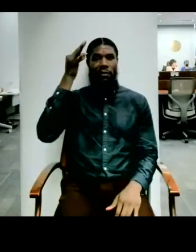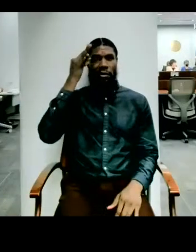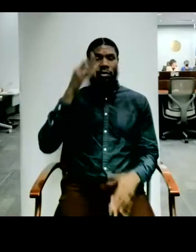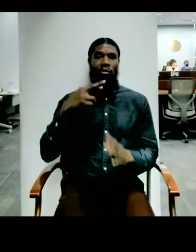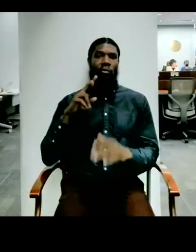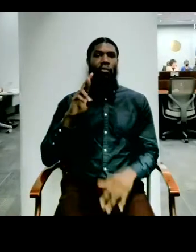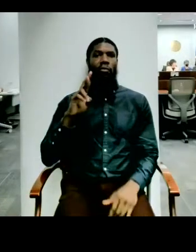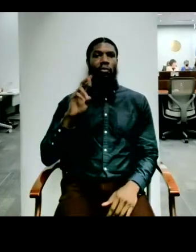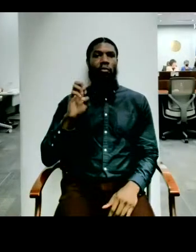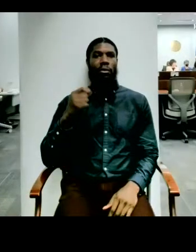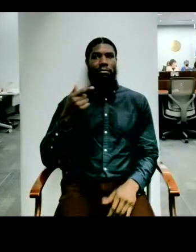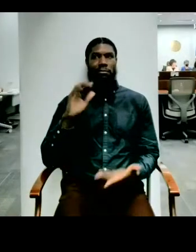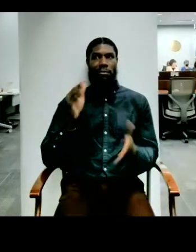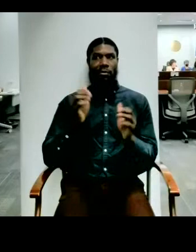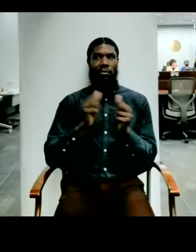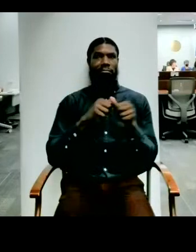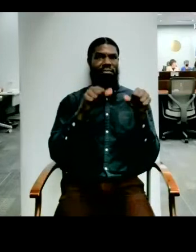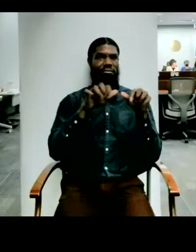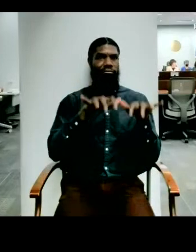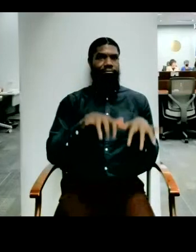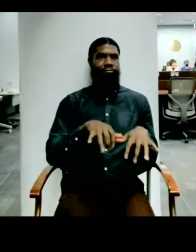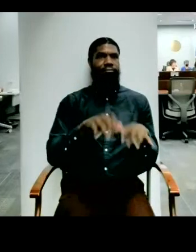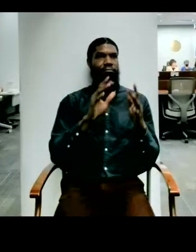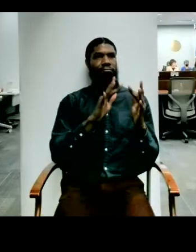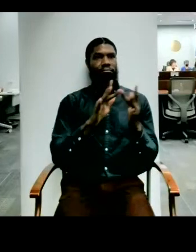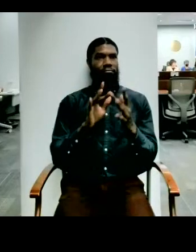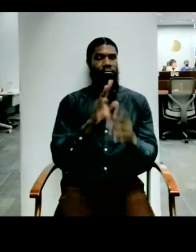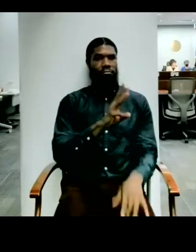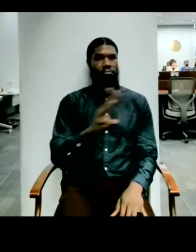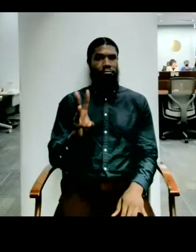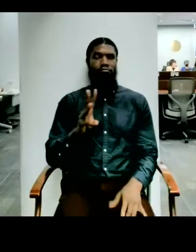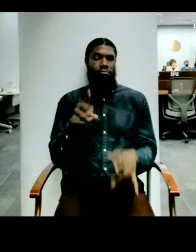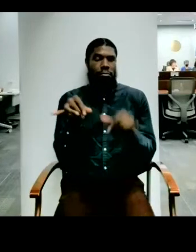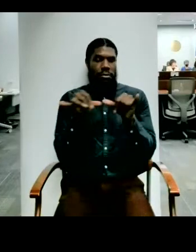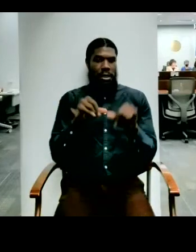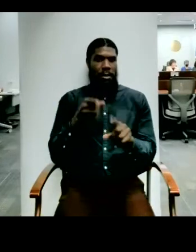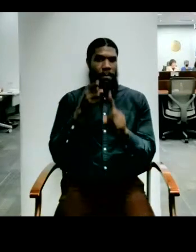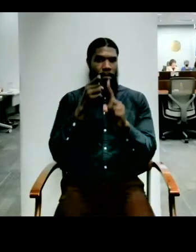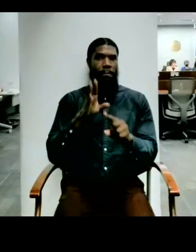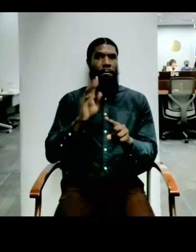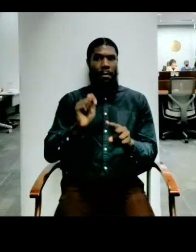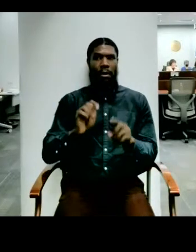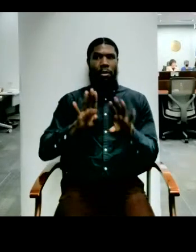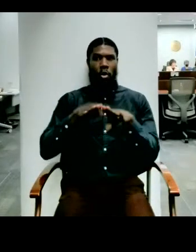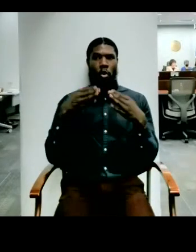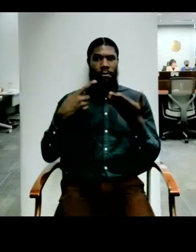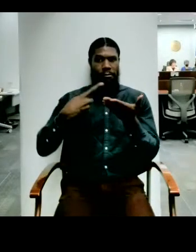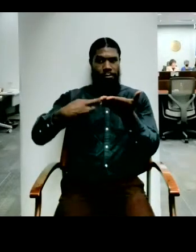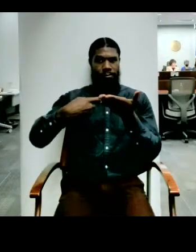Which the same purpose, but I am open to that and a discussion of that as app budget planning,